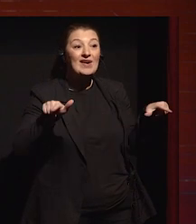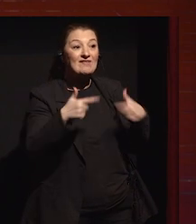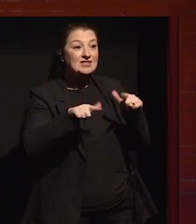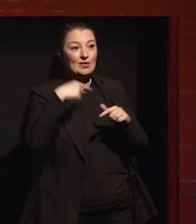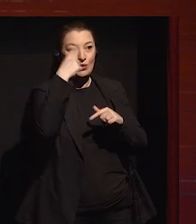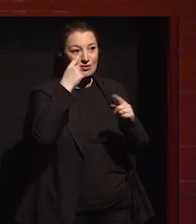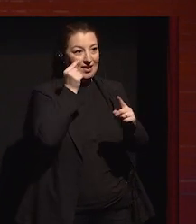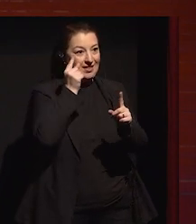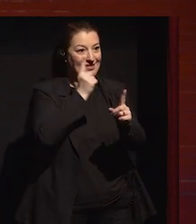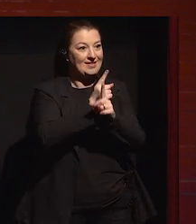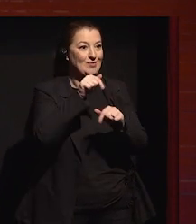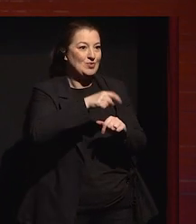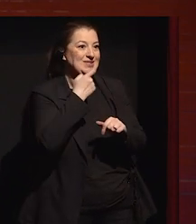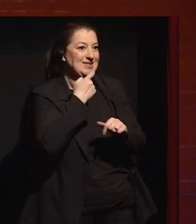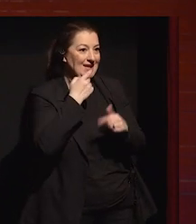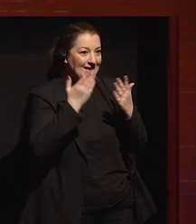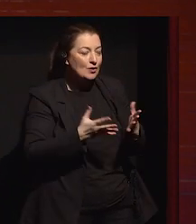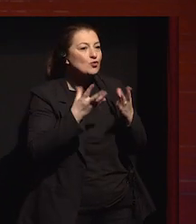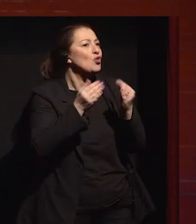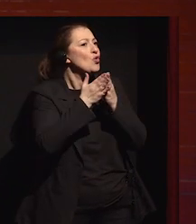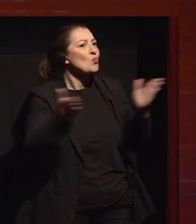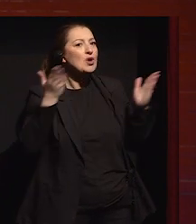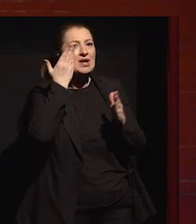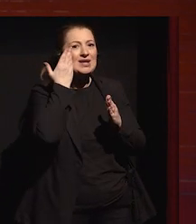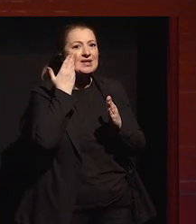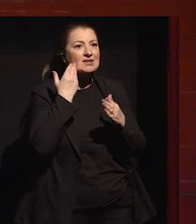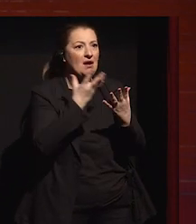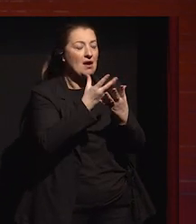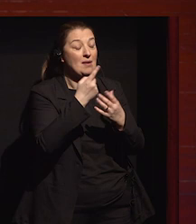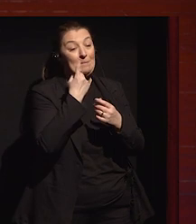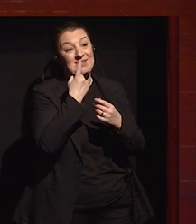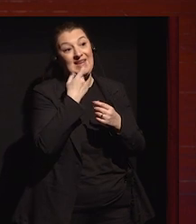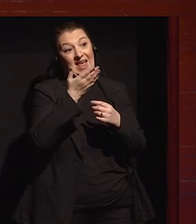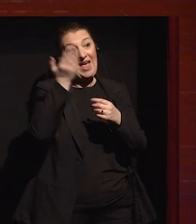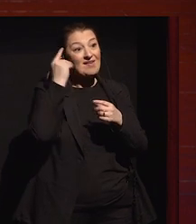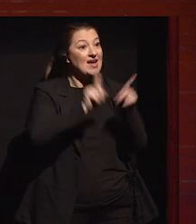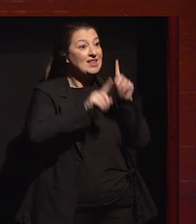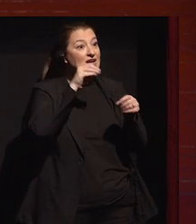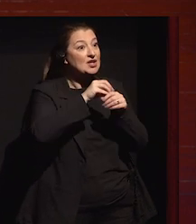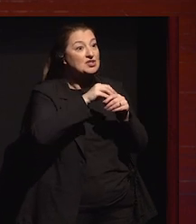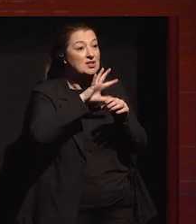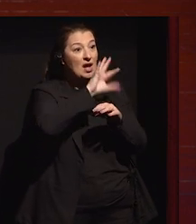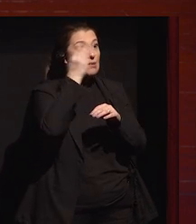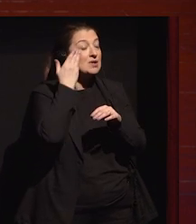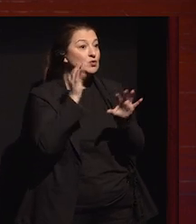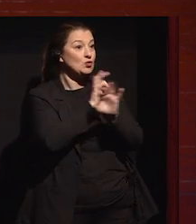We had a huge audience last year online and that was great. And we were delighted that we were able to reach people